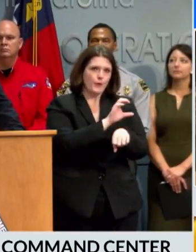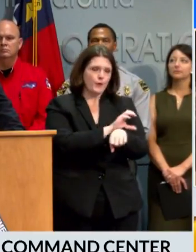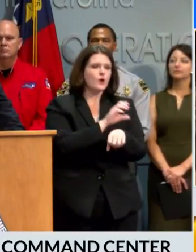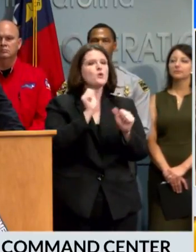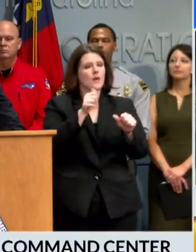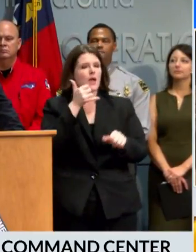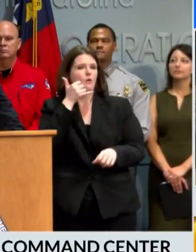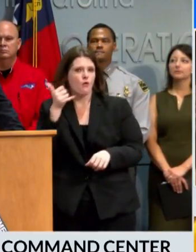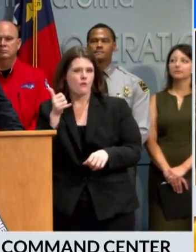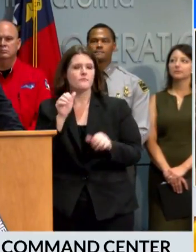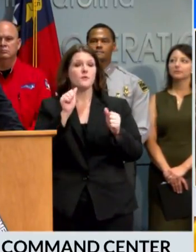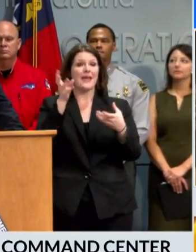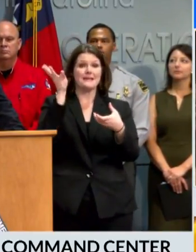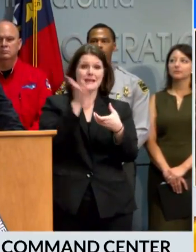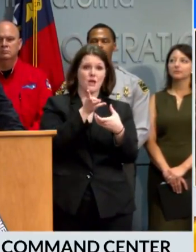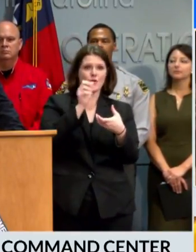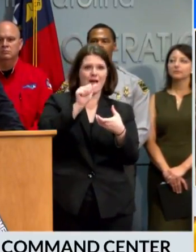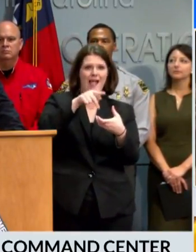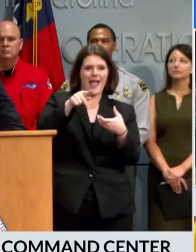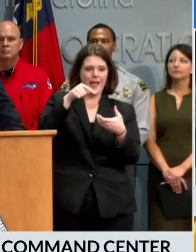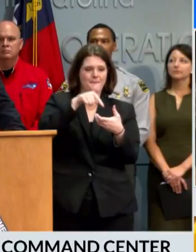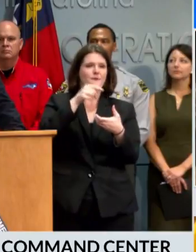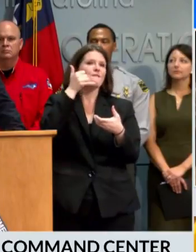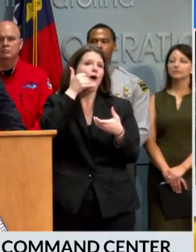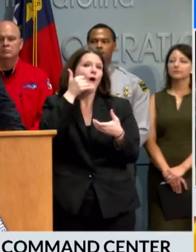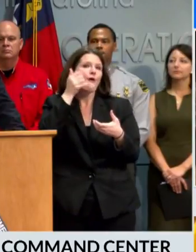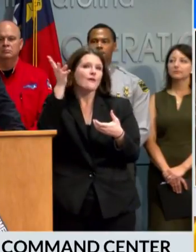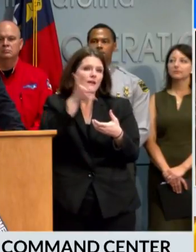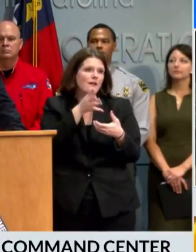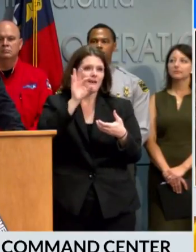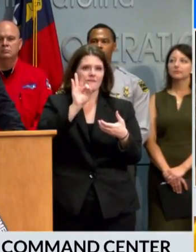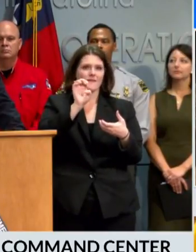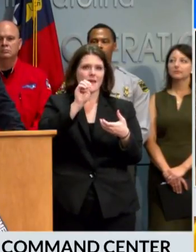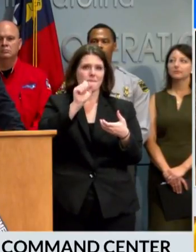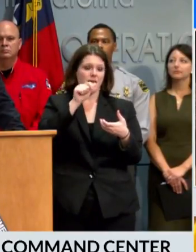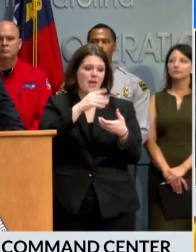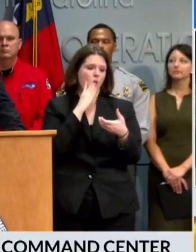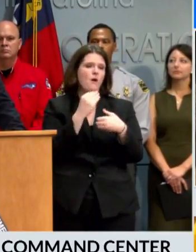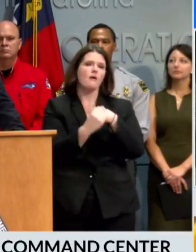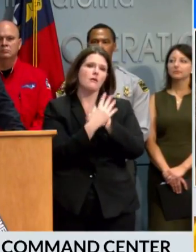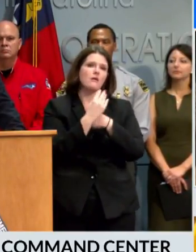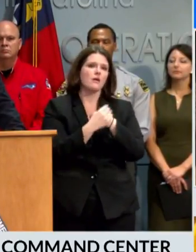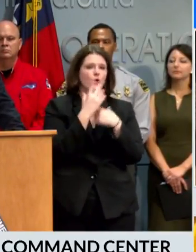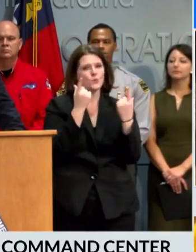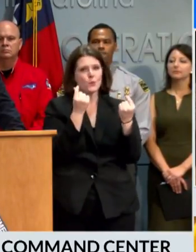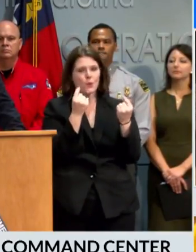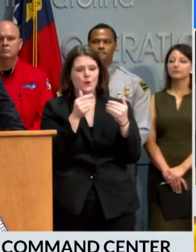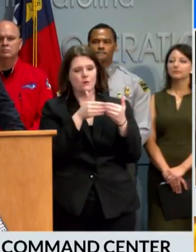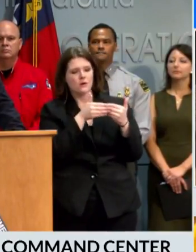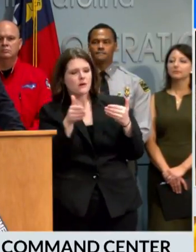IT'S SOMETIMES EASIER THAN MAKING A PHONE CALL BUT WE ALSO KNOW THAT NOT EVERYBODY HAS POWER ON, NOT EVERYBODY HAS ACCESS TO COMPUTER CAPABILITIES. YOU CAN ALSO DOWNLOAD OUR FEMA